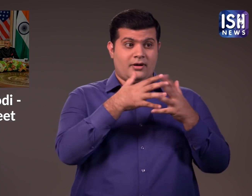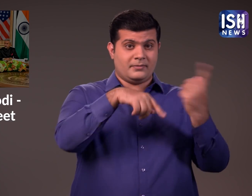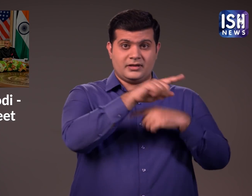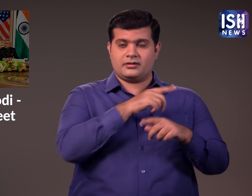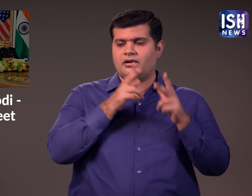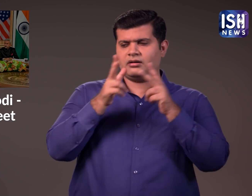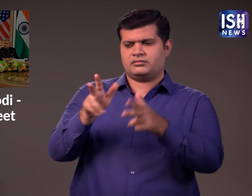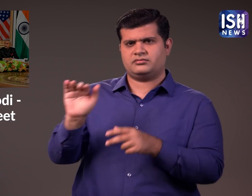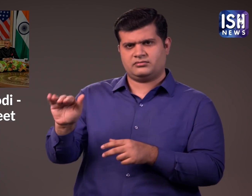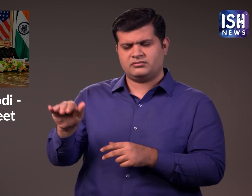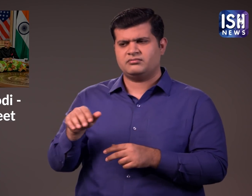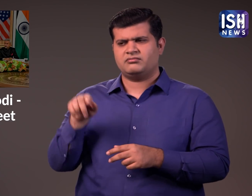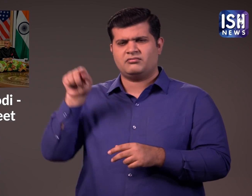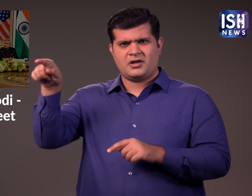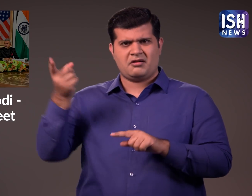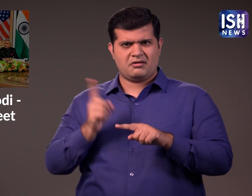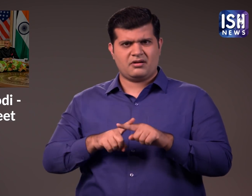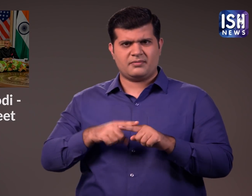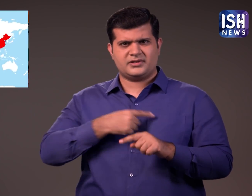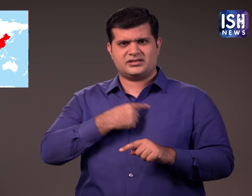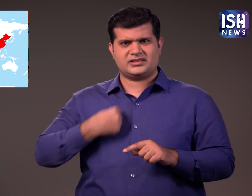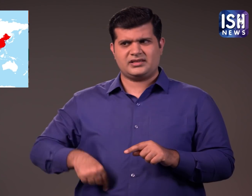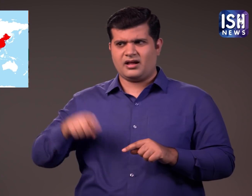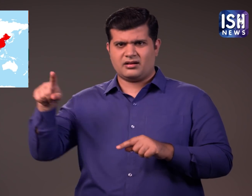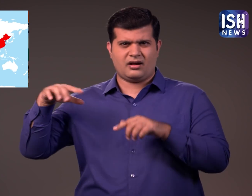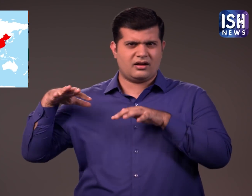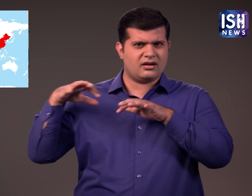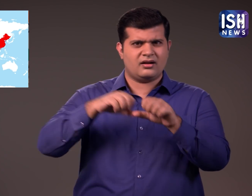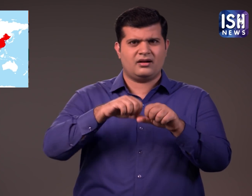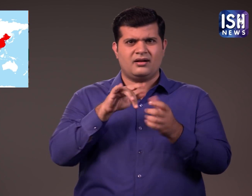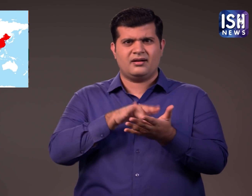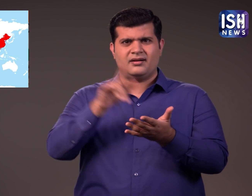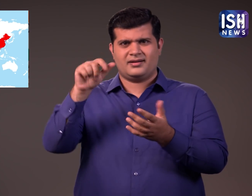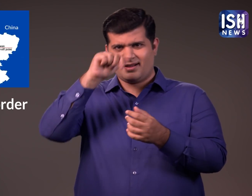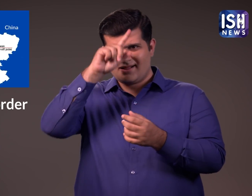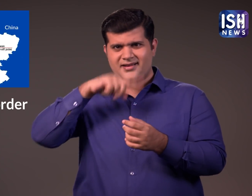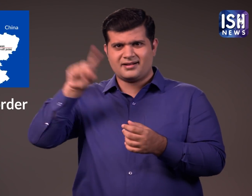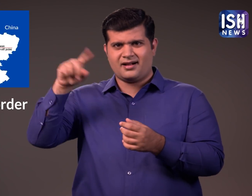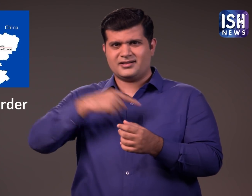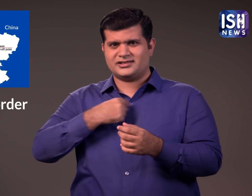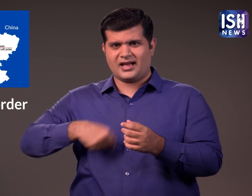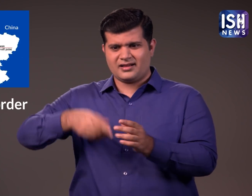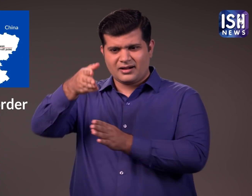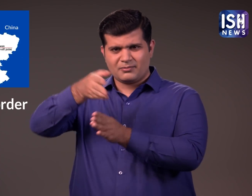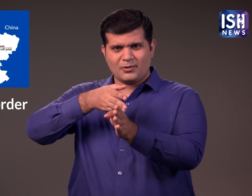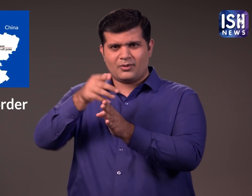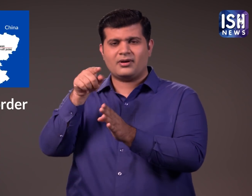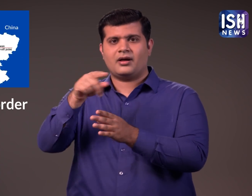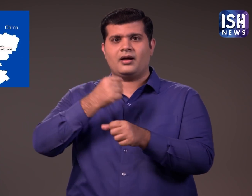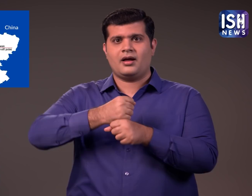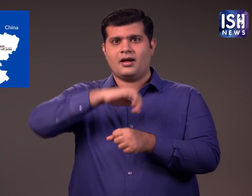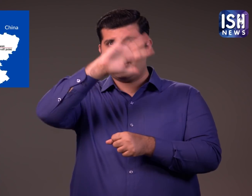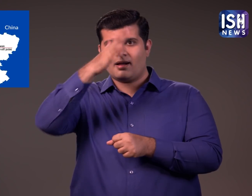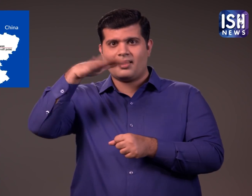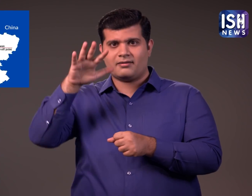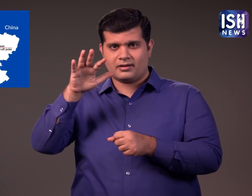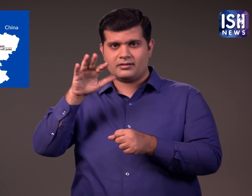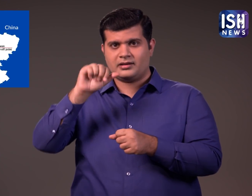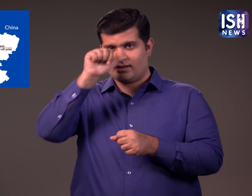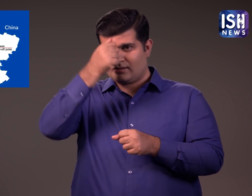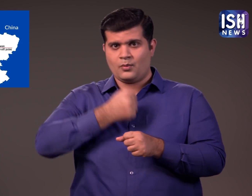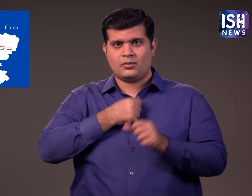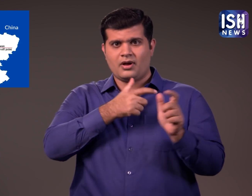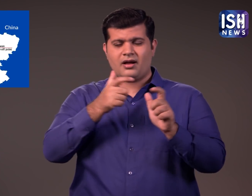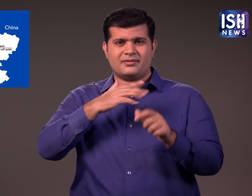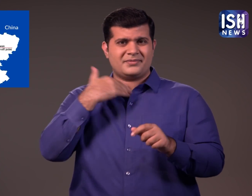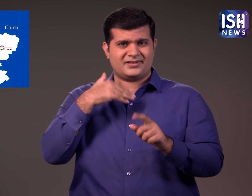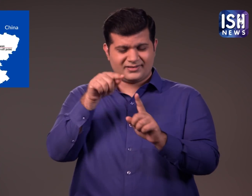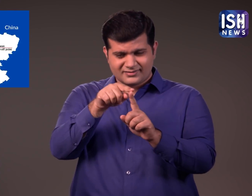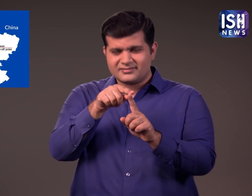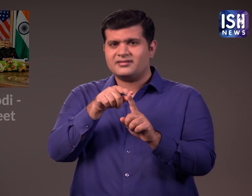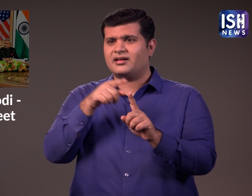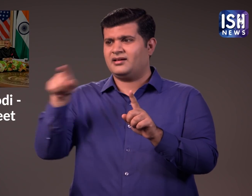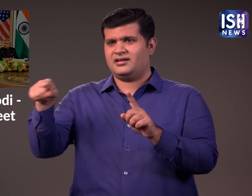the US officials said that like China had attacked at Galwan valley where in many Indian soldiers died